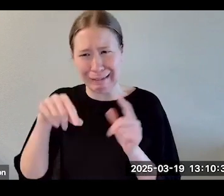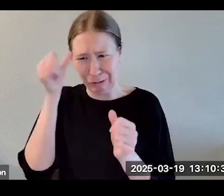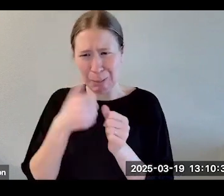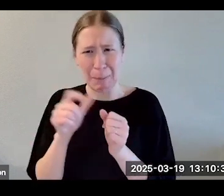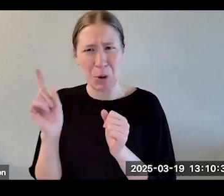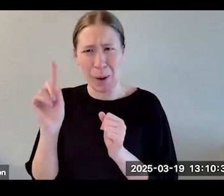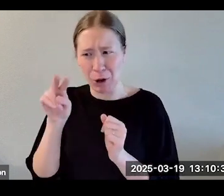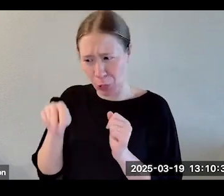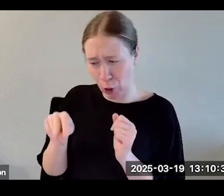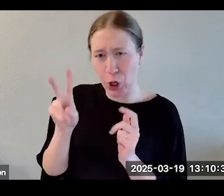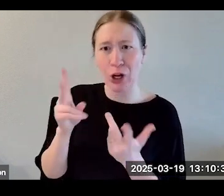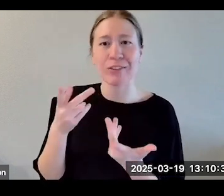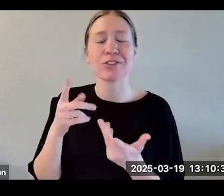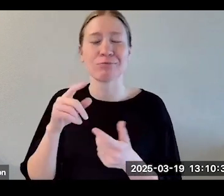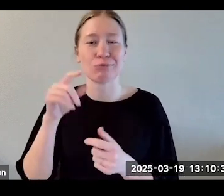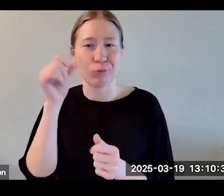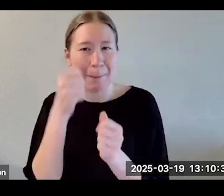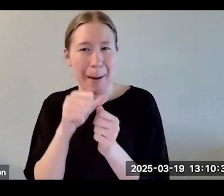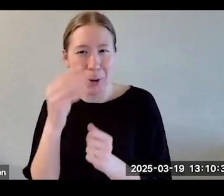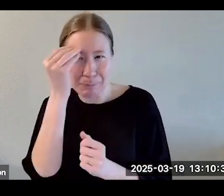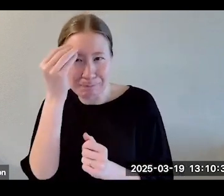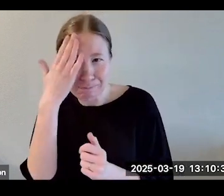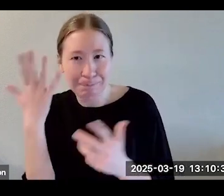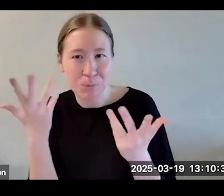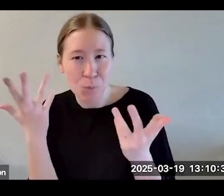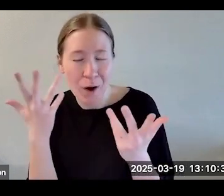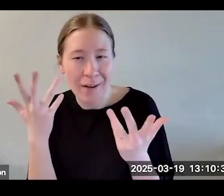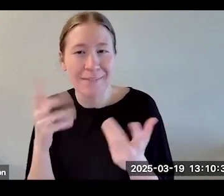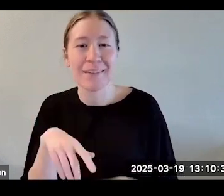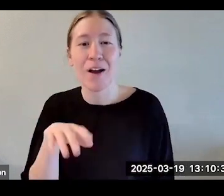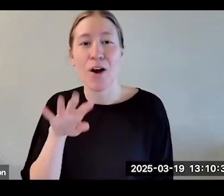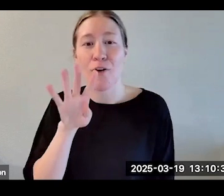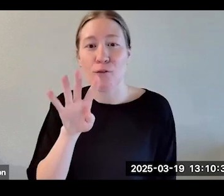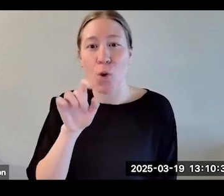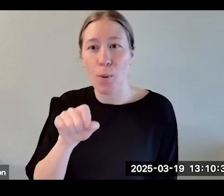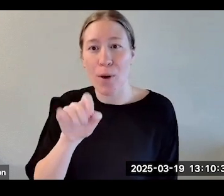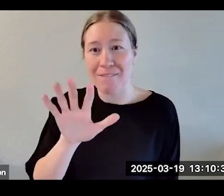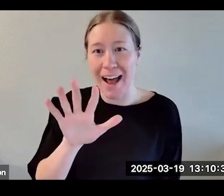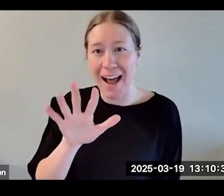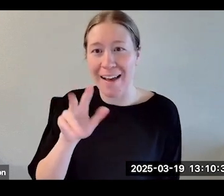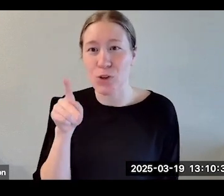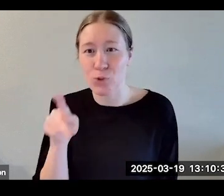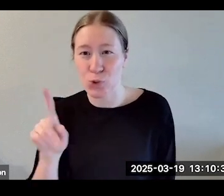to have that 4.5:1 color contrast. Just a note on color contrast,